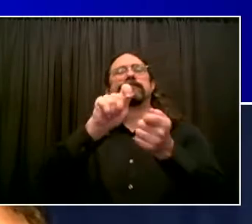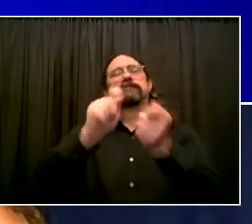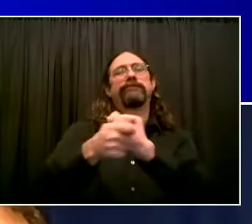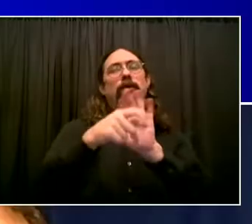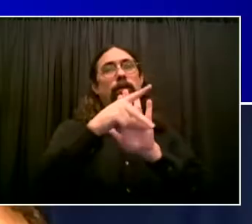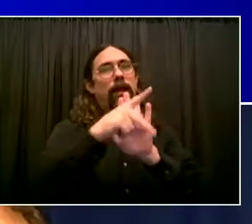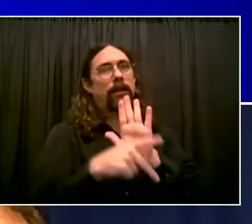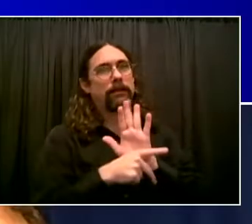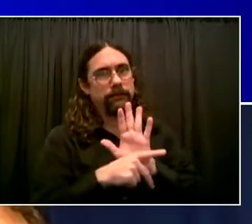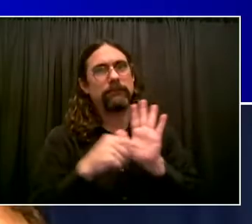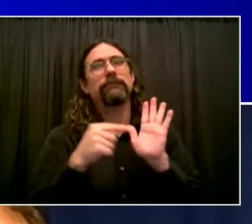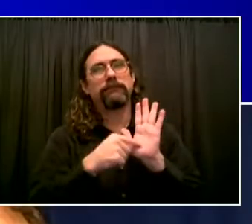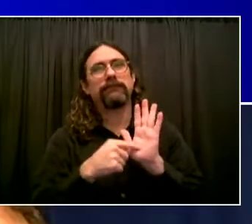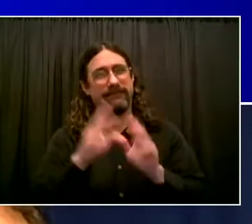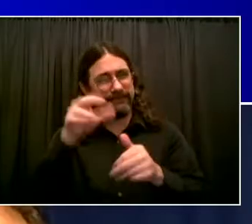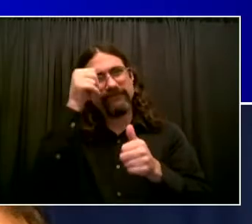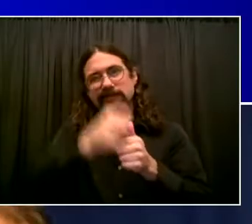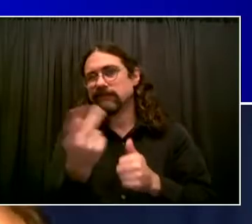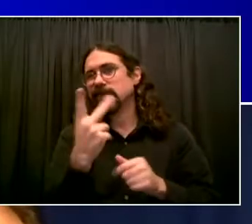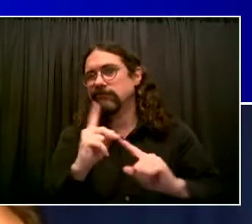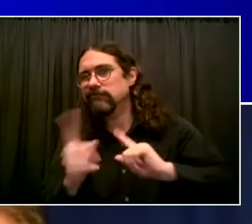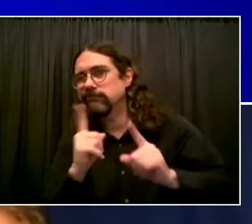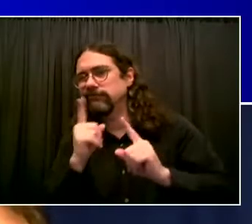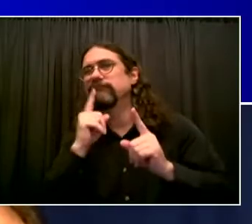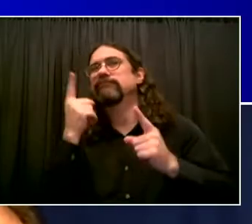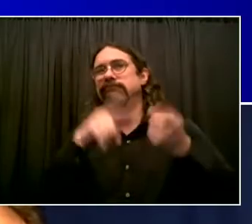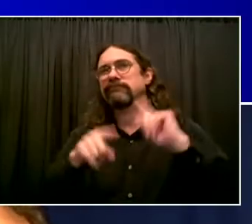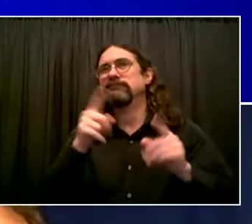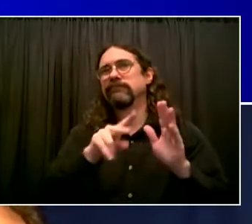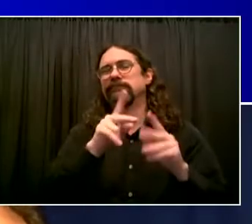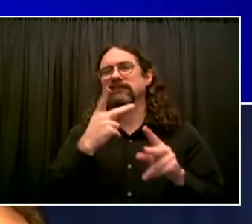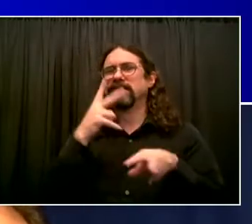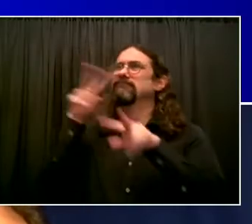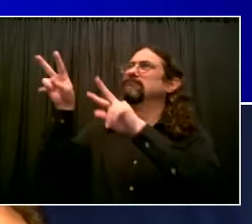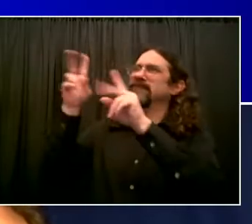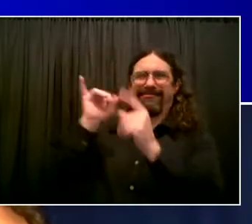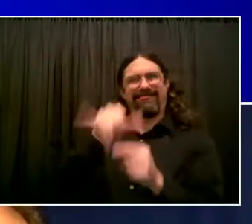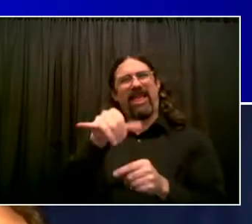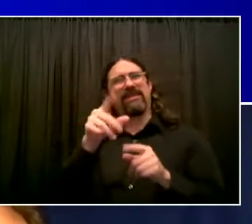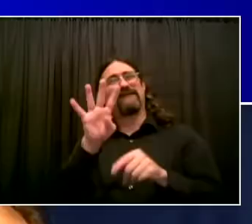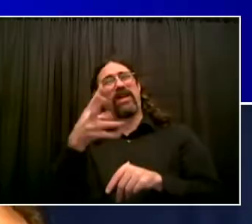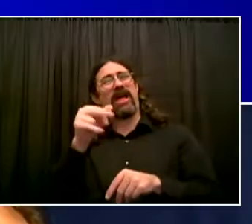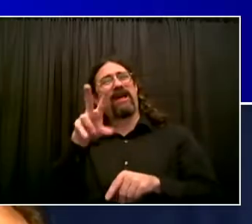WERE IN THE COUNCIL. WE ACHIEV EDTHT A HUGE POLICY CHANGE FORT CITY. I REMEMBER THAT WALK WITH YOU